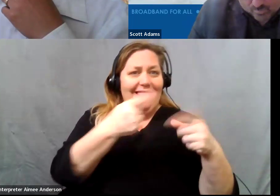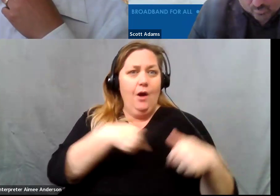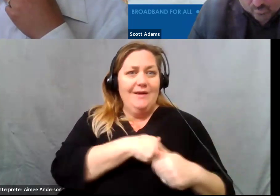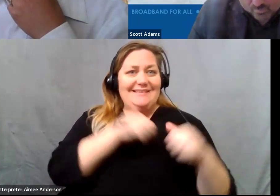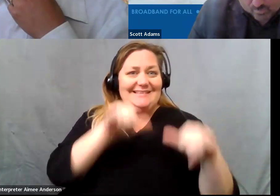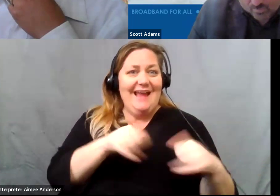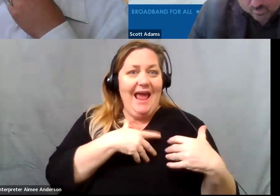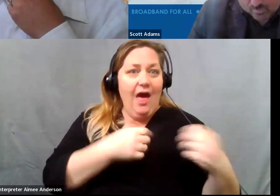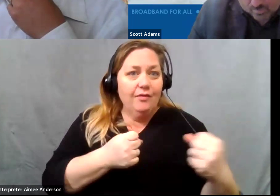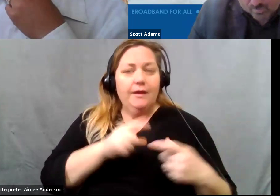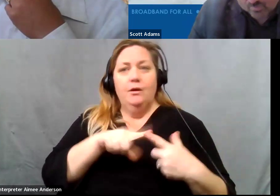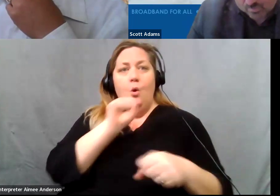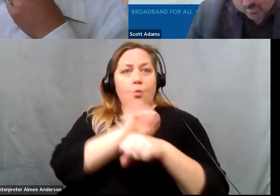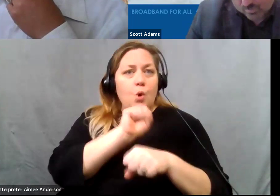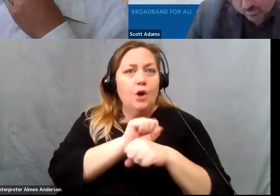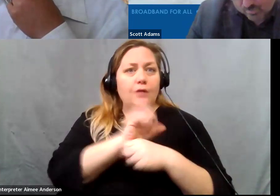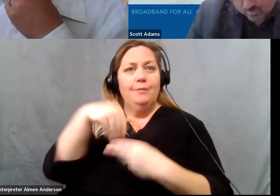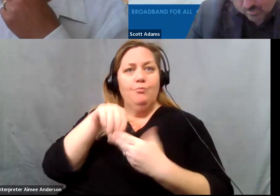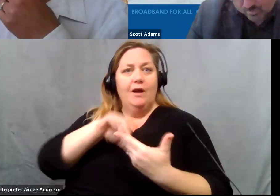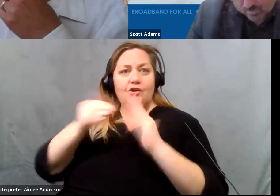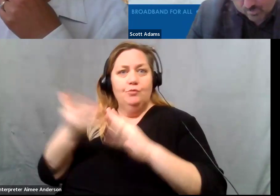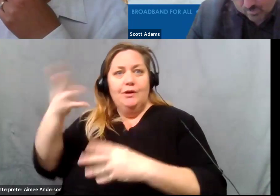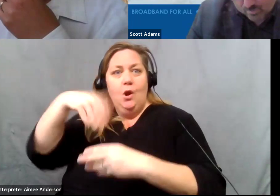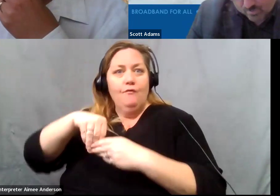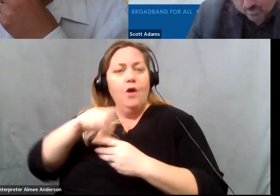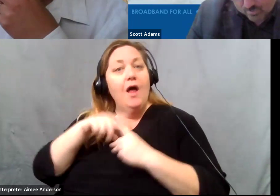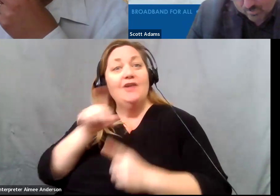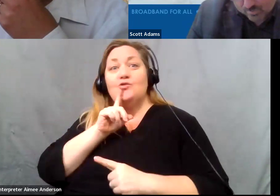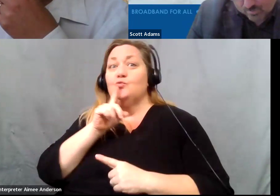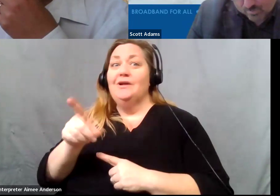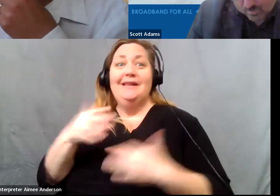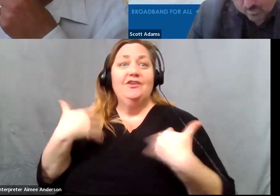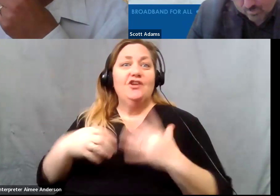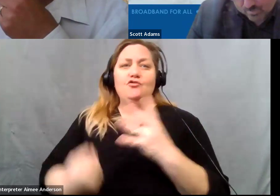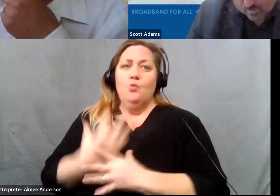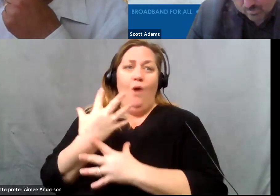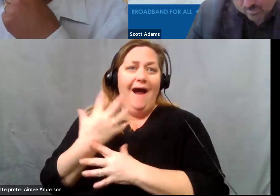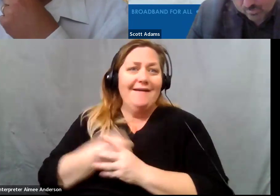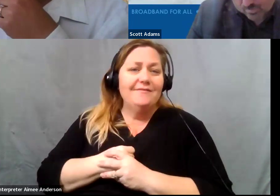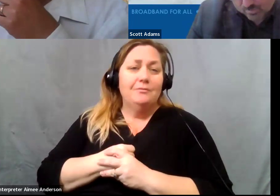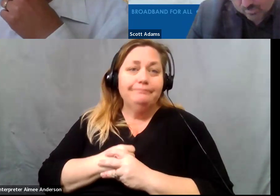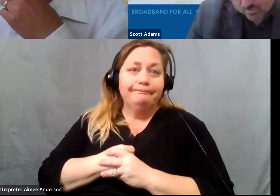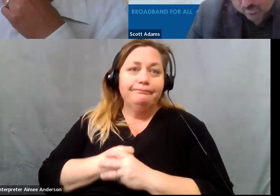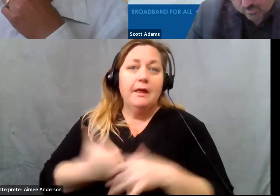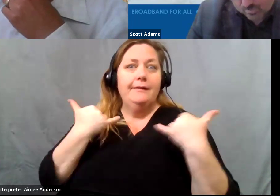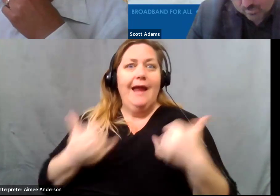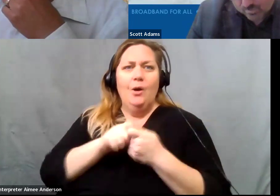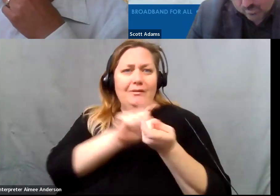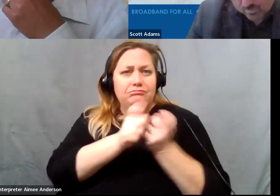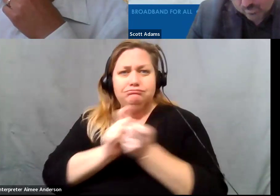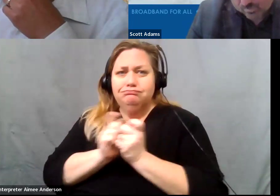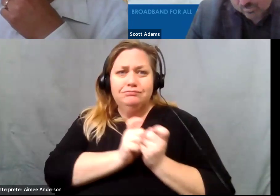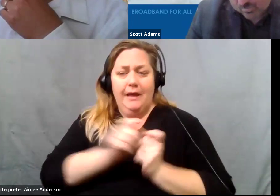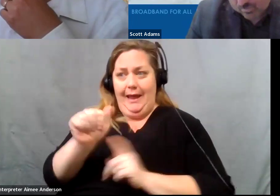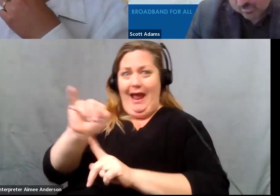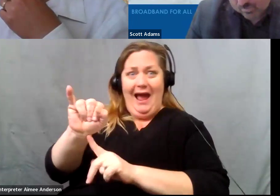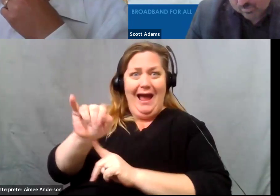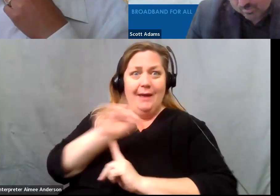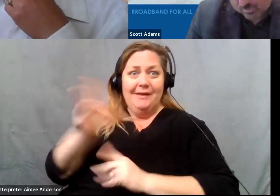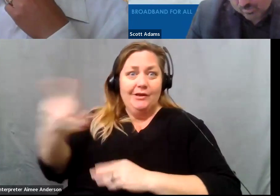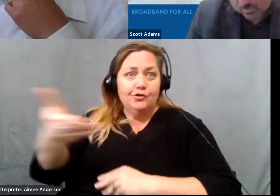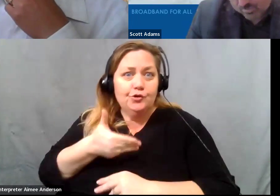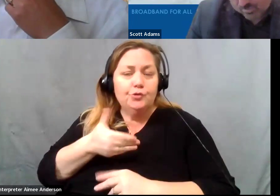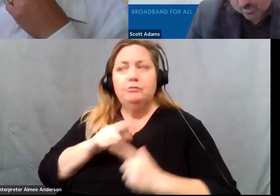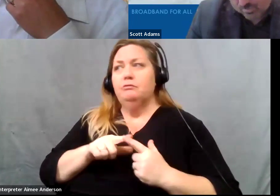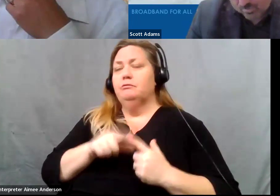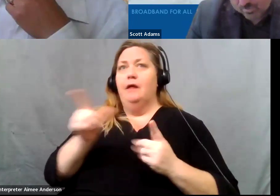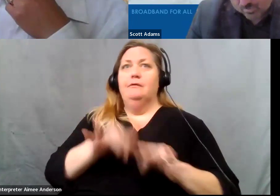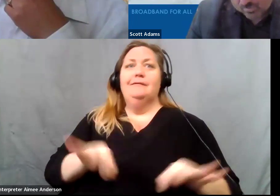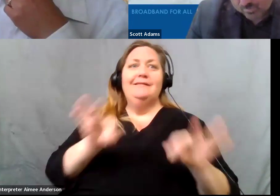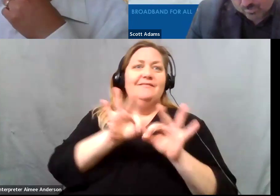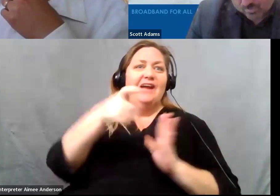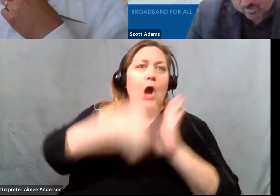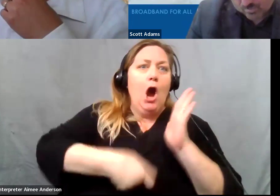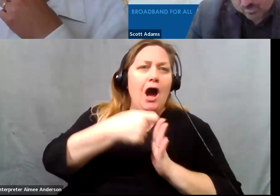to work, to now with the changes in AI being introduced and the significant costs, additionally